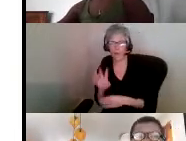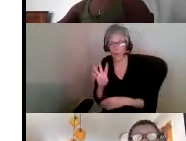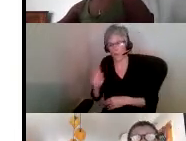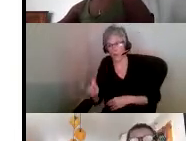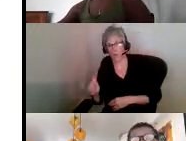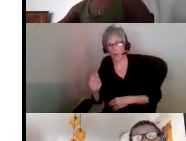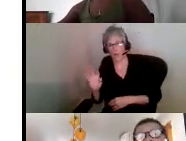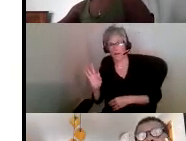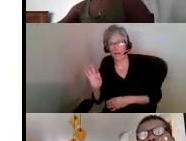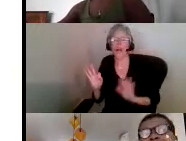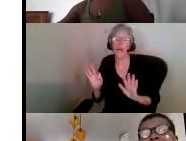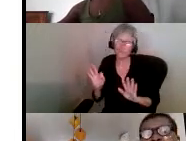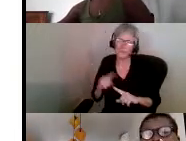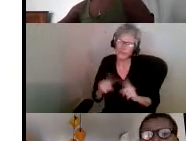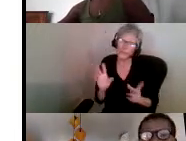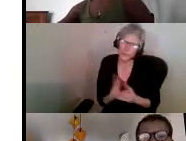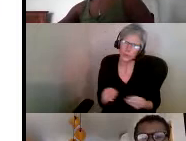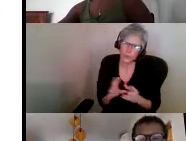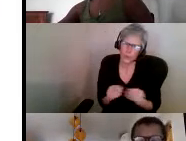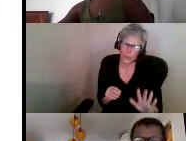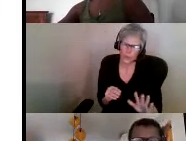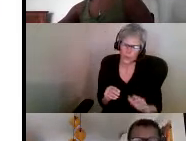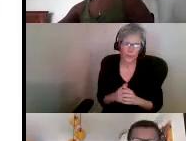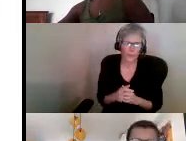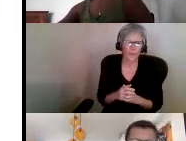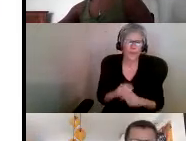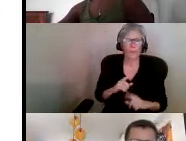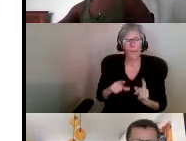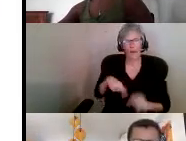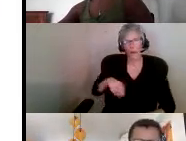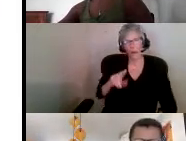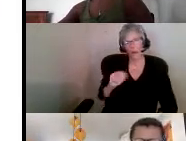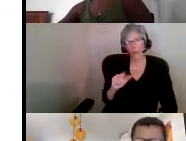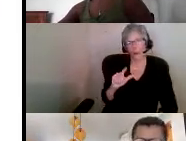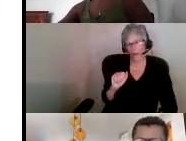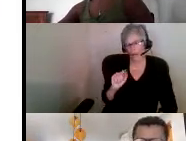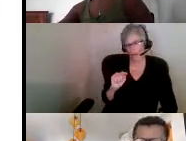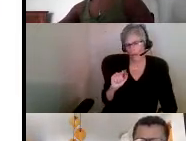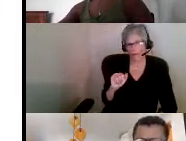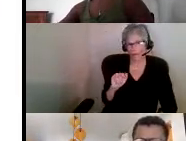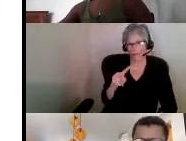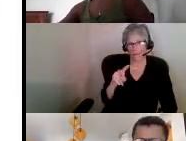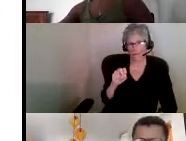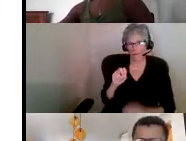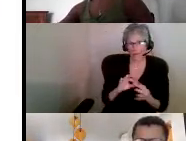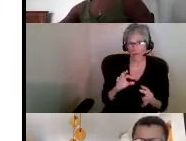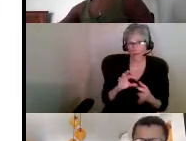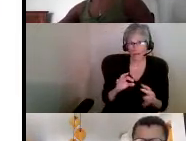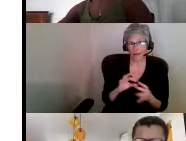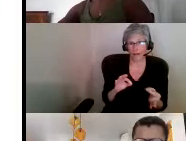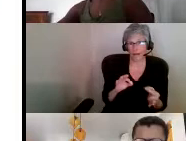that's a different story, it's the qualitative comments that can be very helpful.